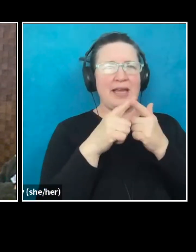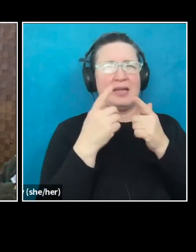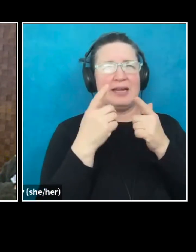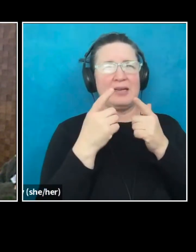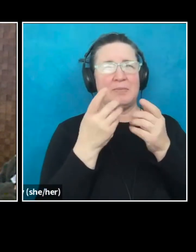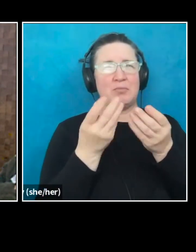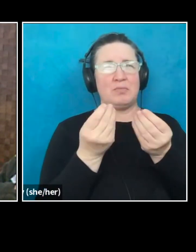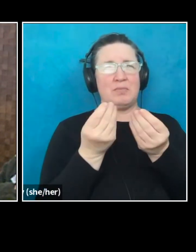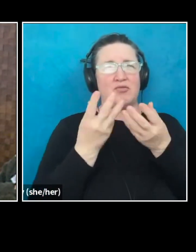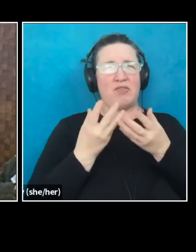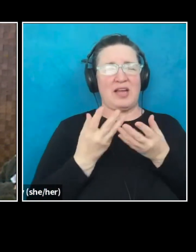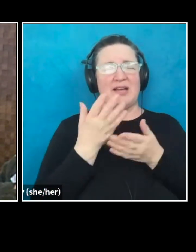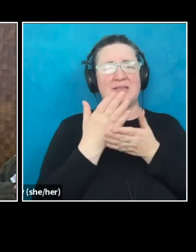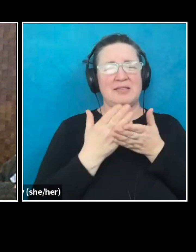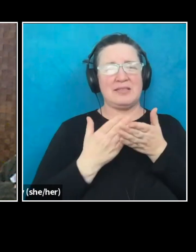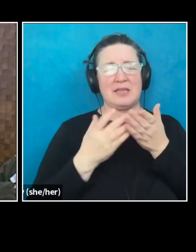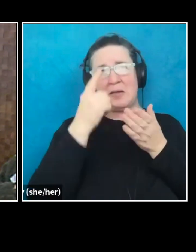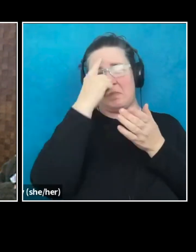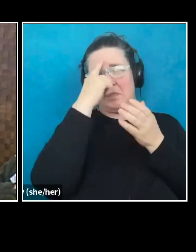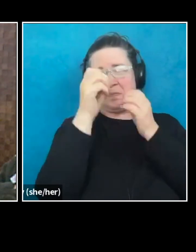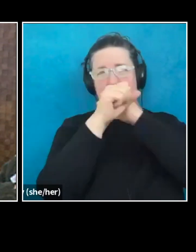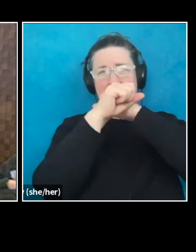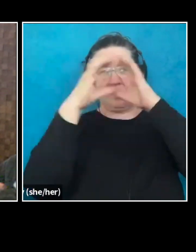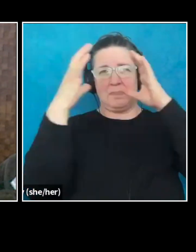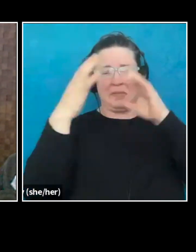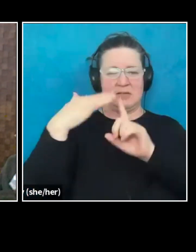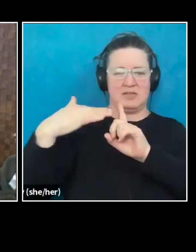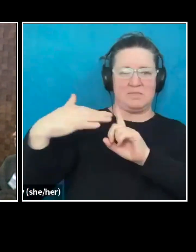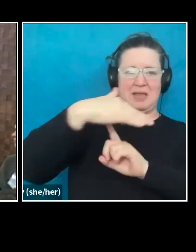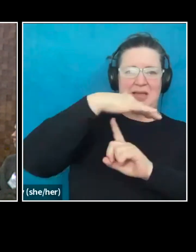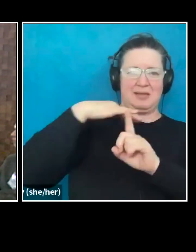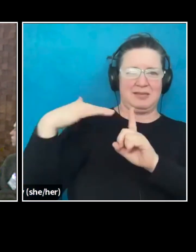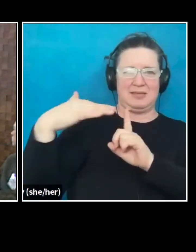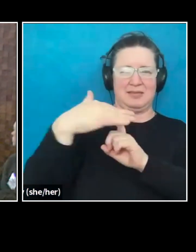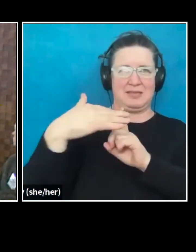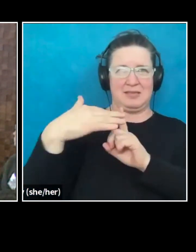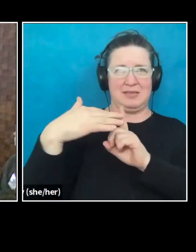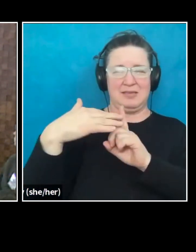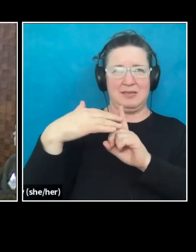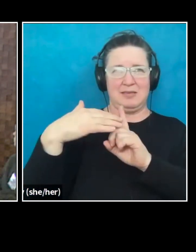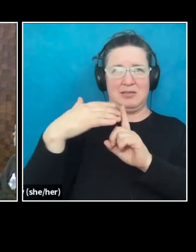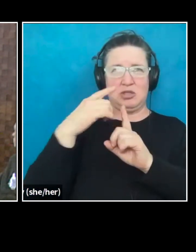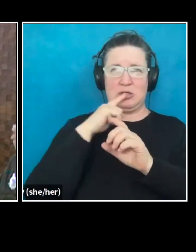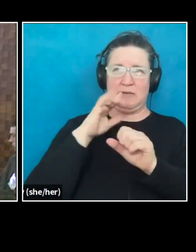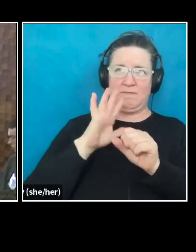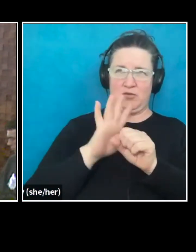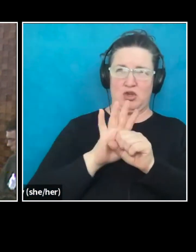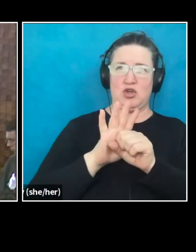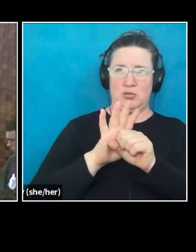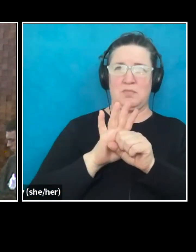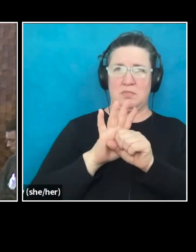or or ways to confirm that you're like uh you know entering information for the right quest